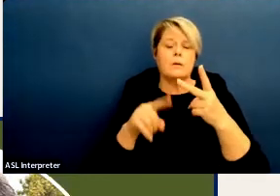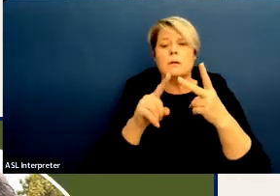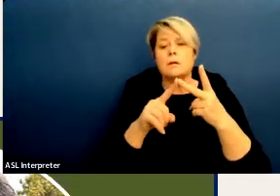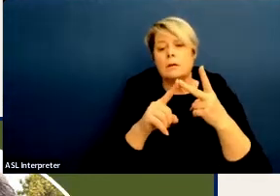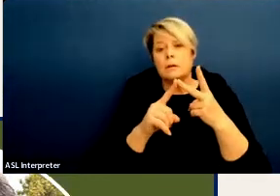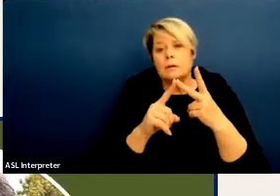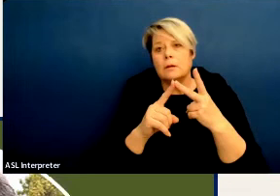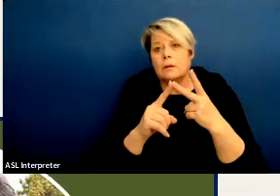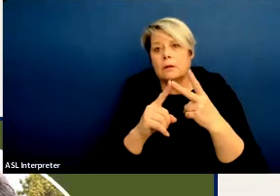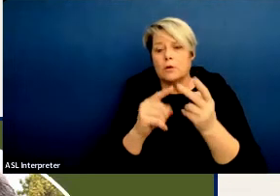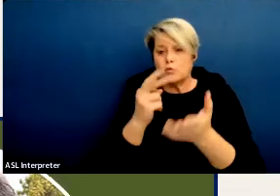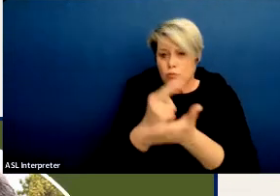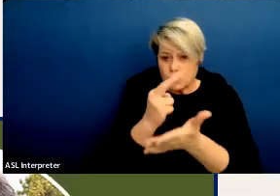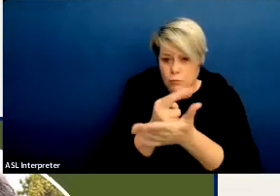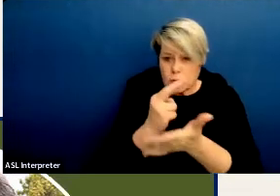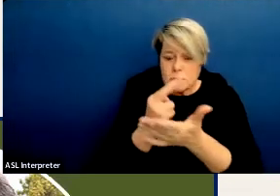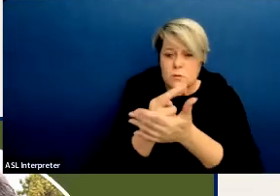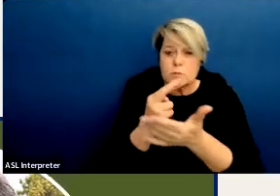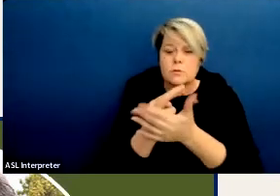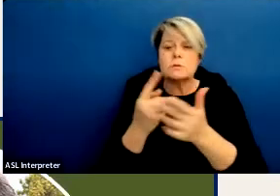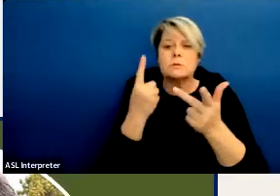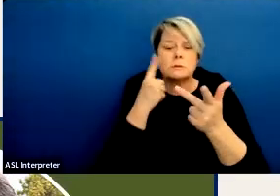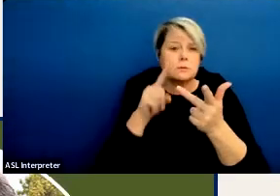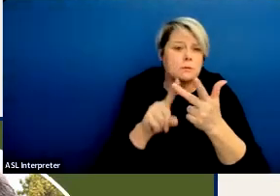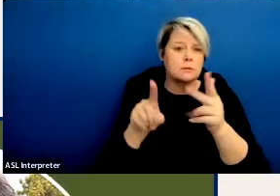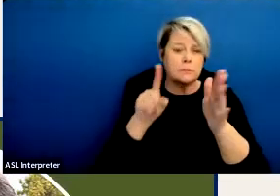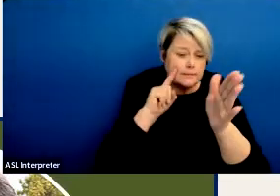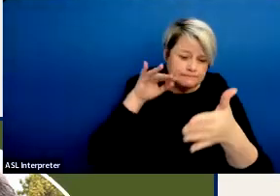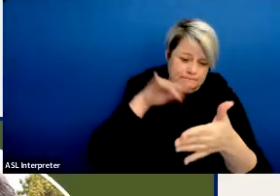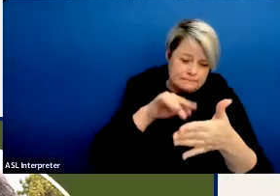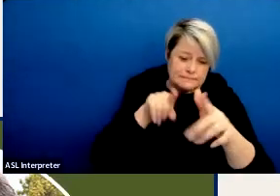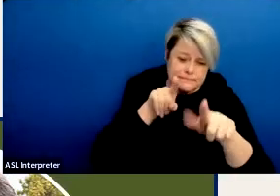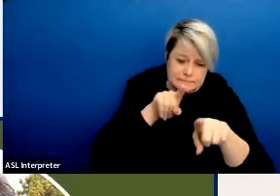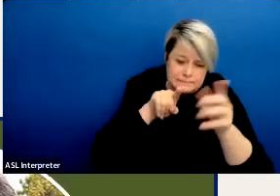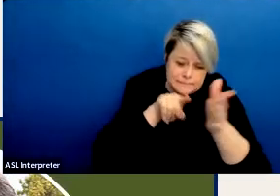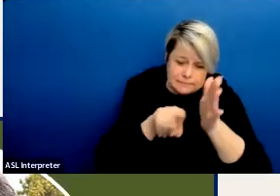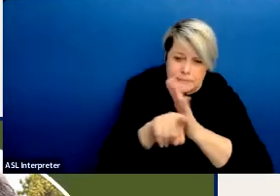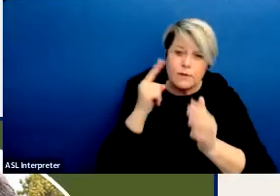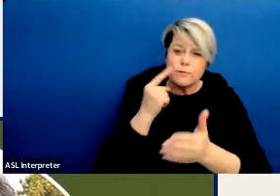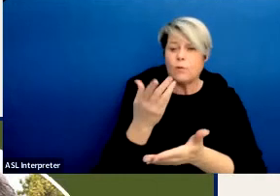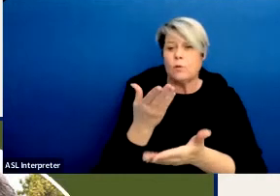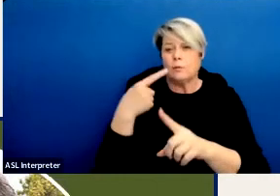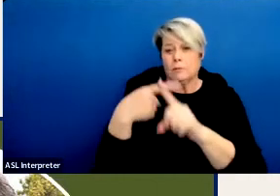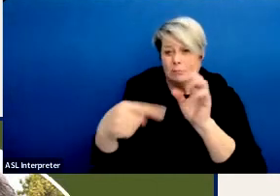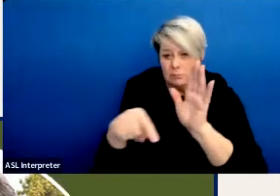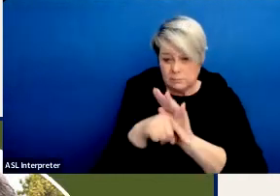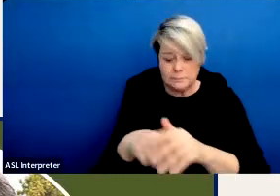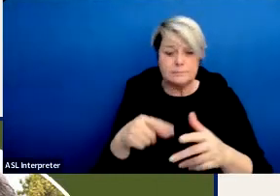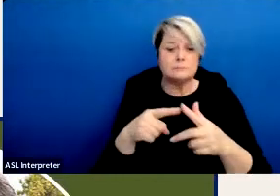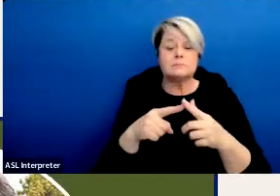institutional markets, resources on how to build a values-based supply chain, feasibility studies. And